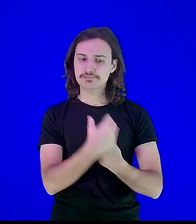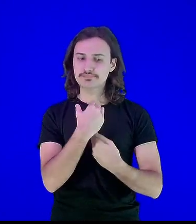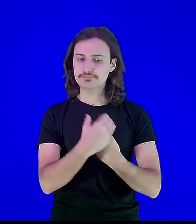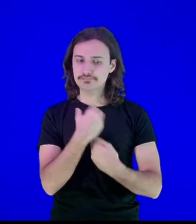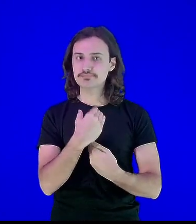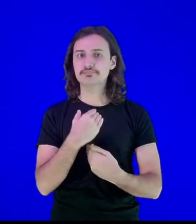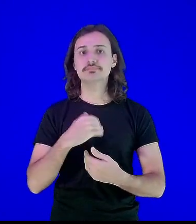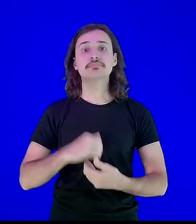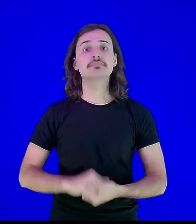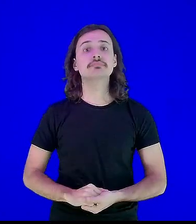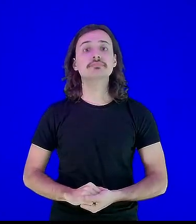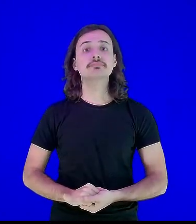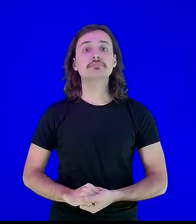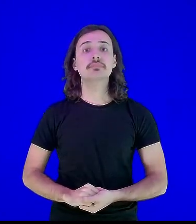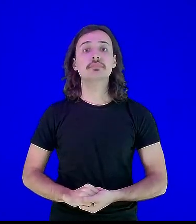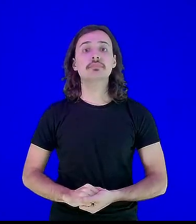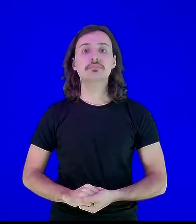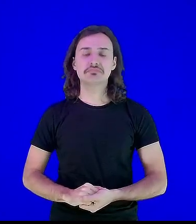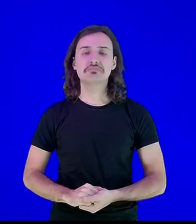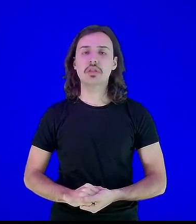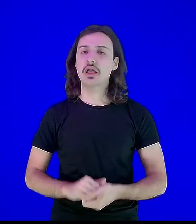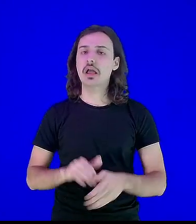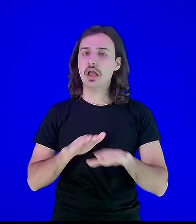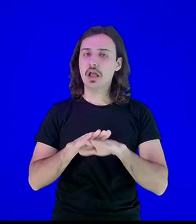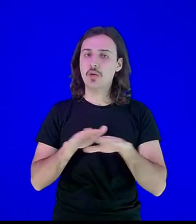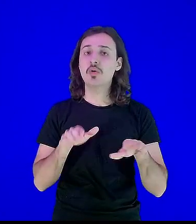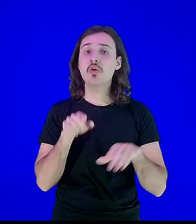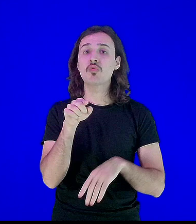for non-developers, this is it for this presentation